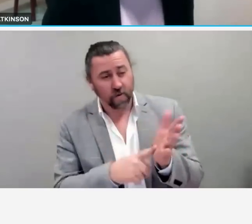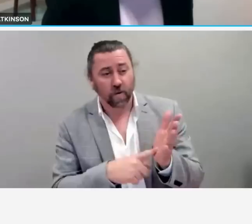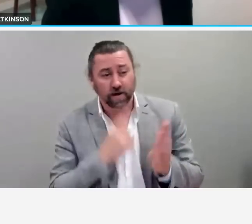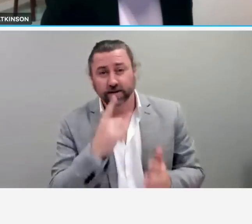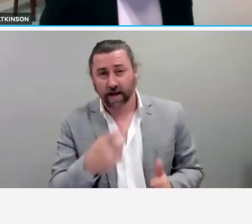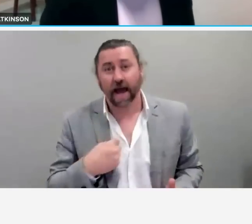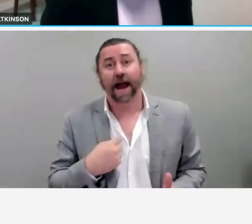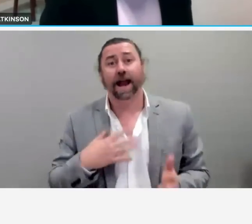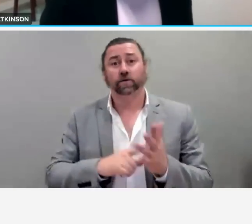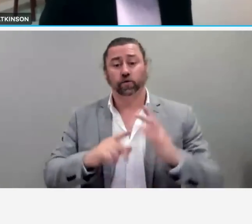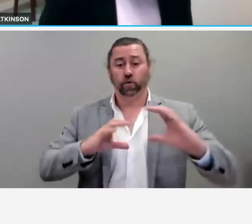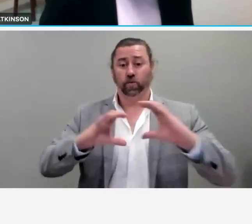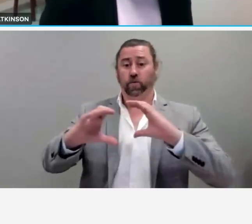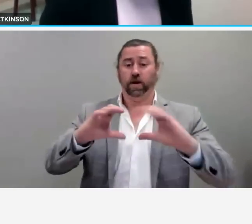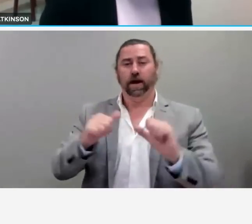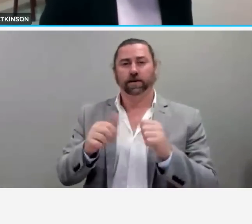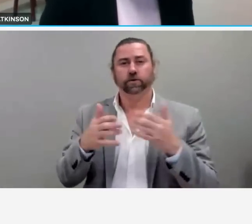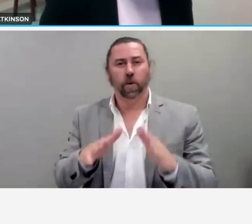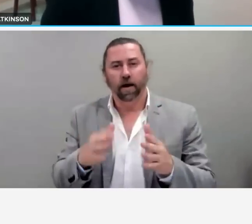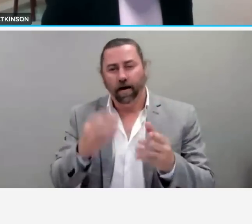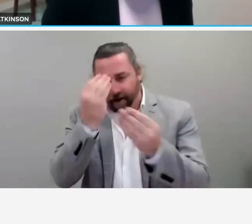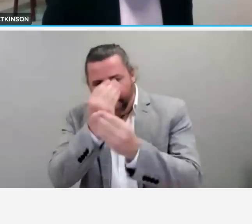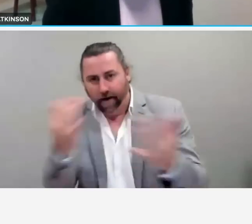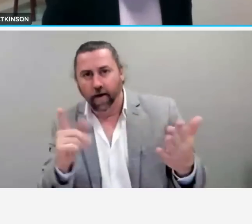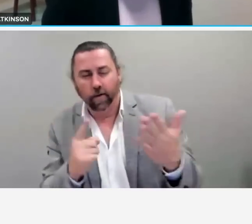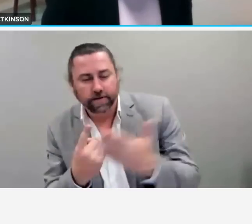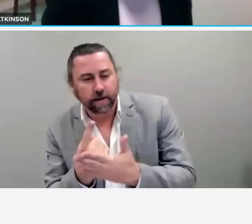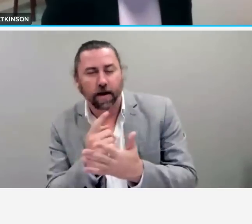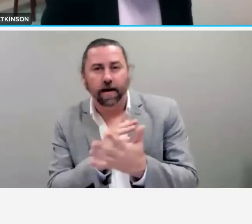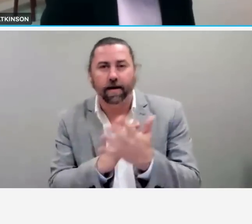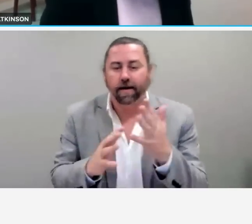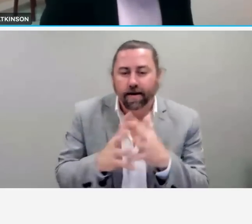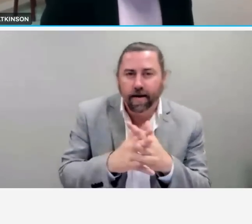communicating what's going on, what is going on and how does it impact on existing clients.